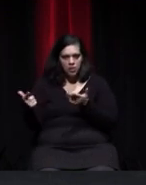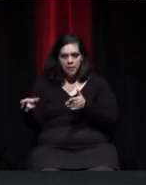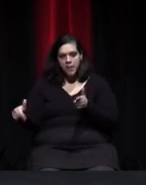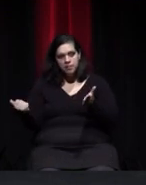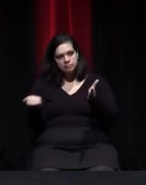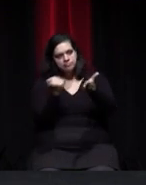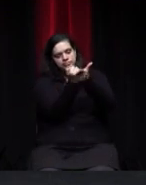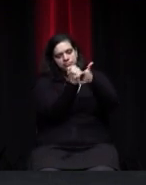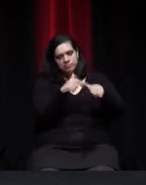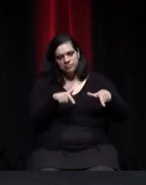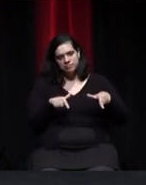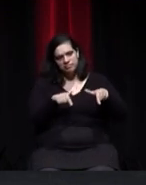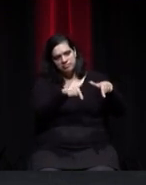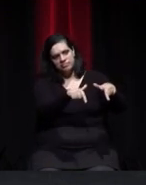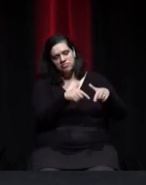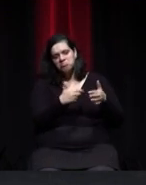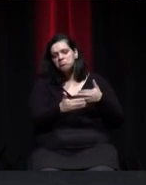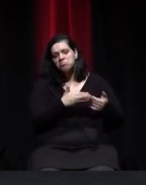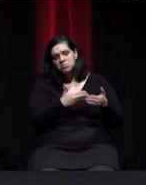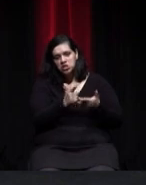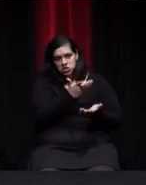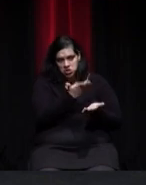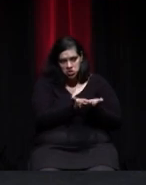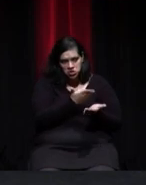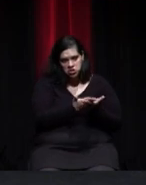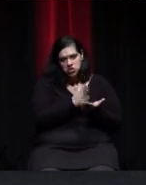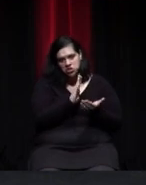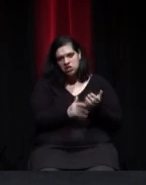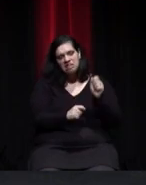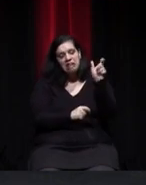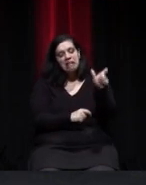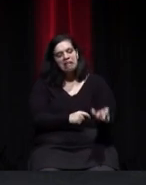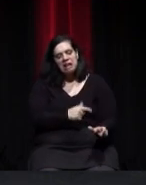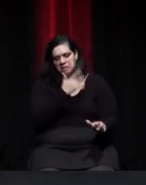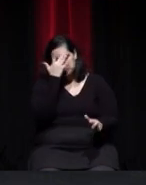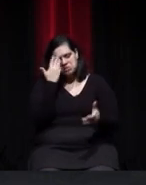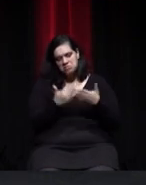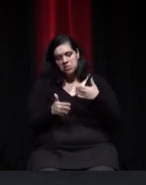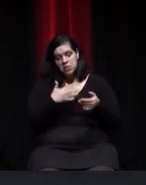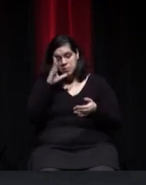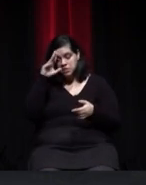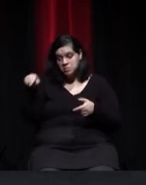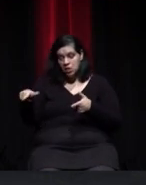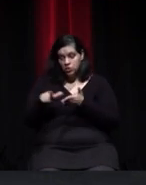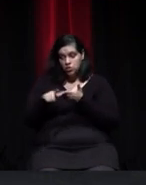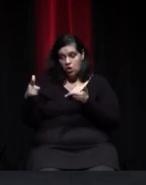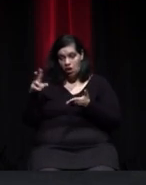regardless of who this Tom is. Maybe this needs to change.